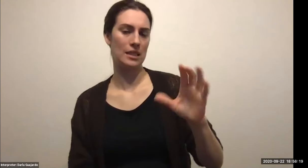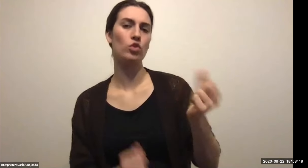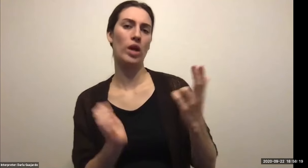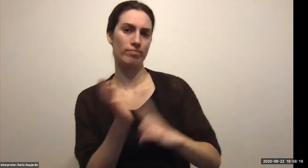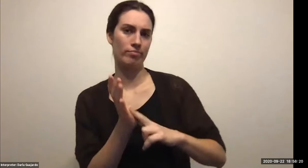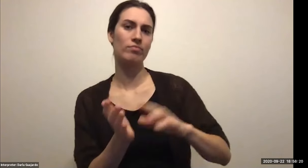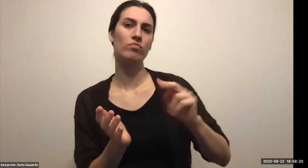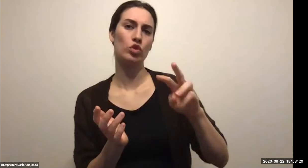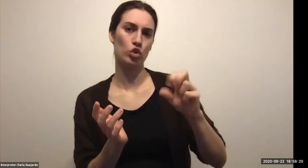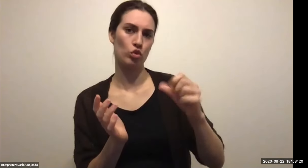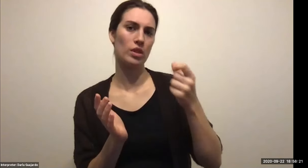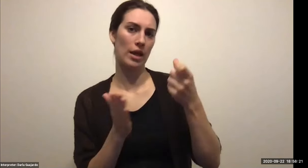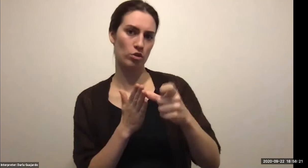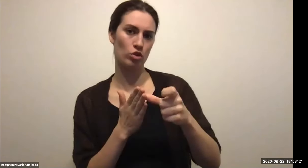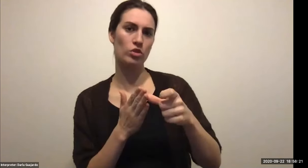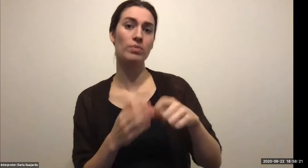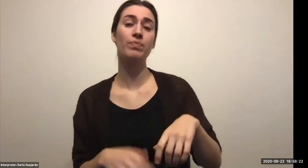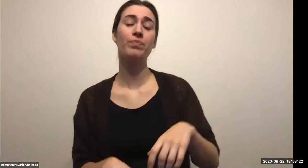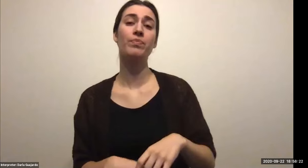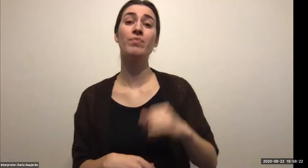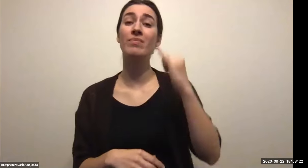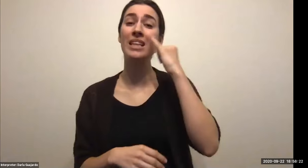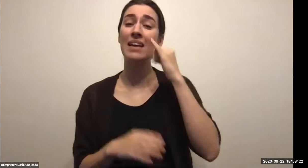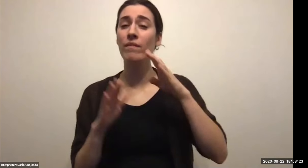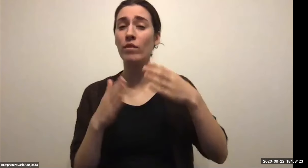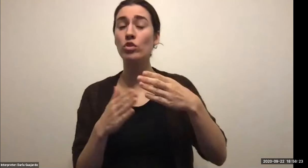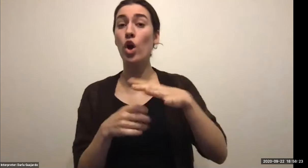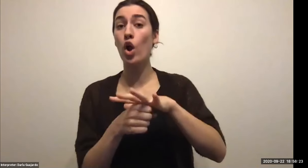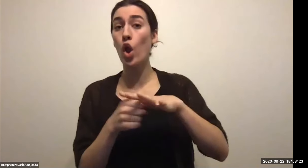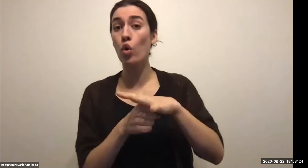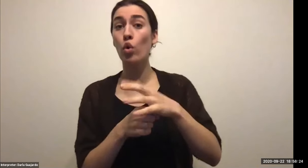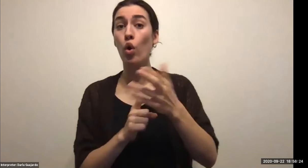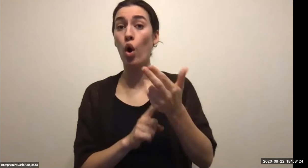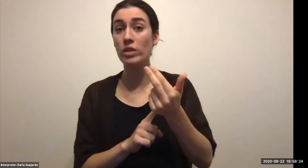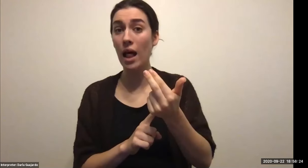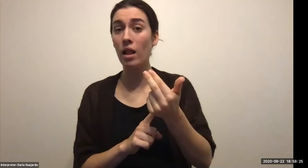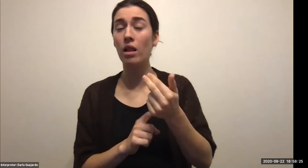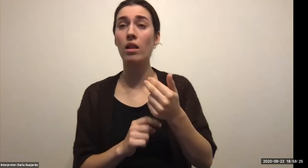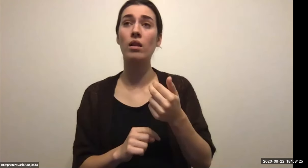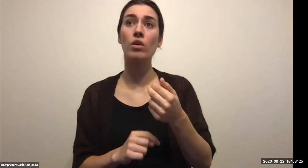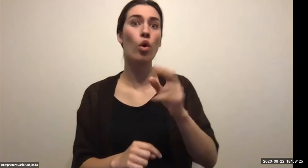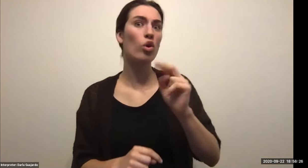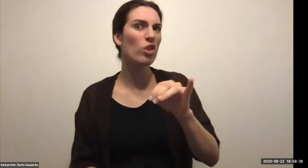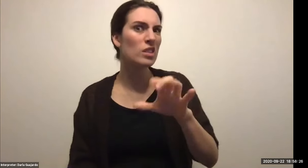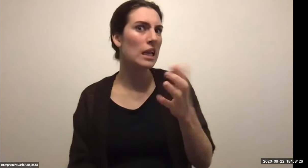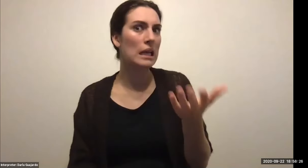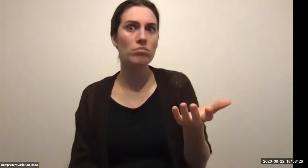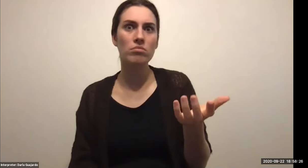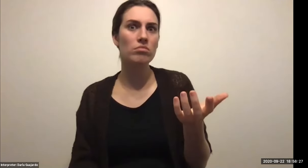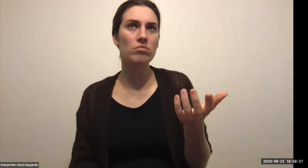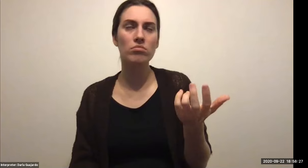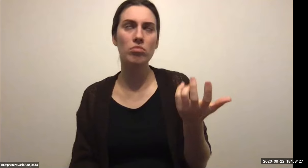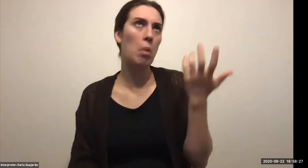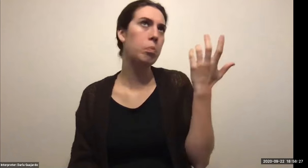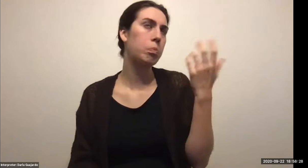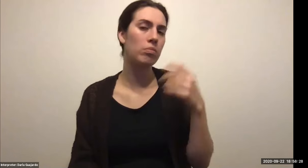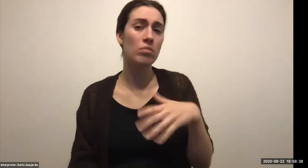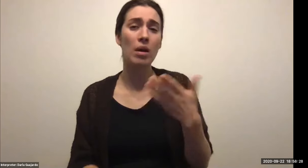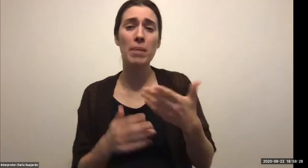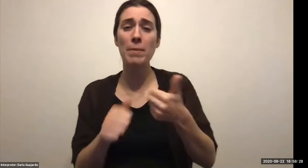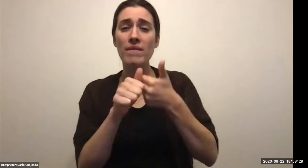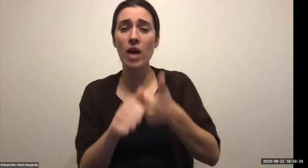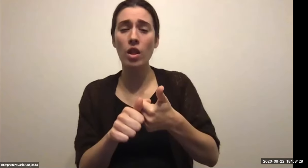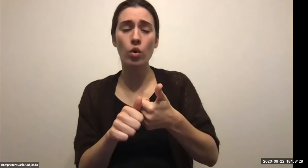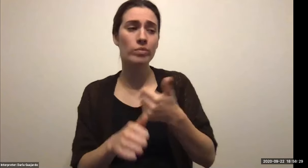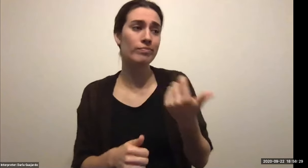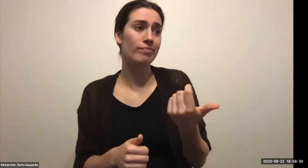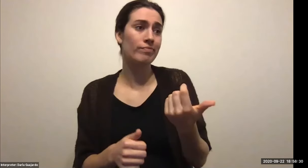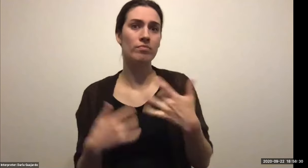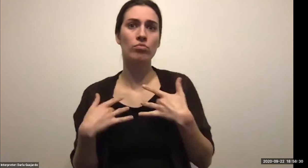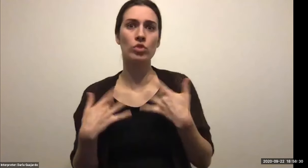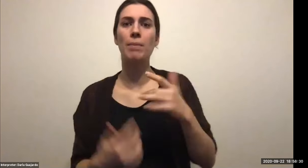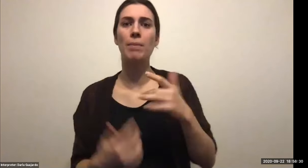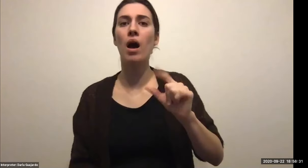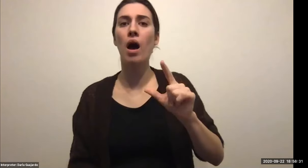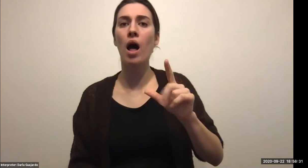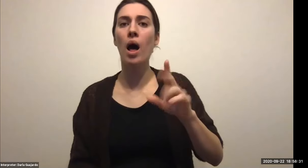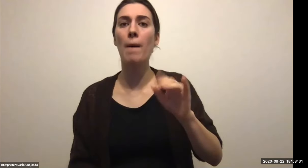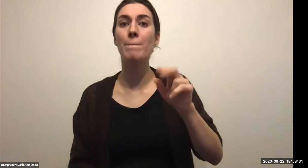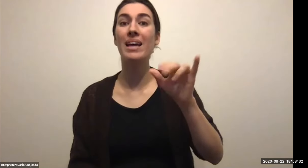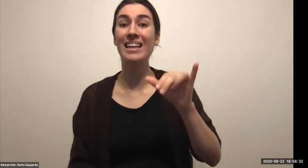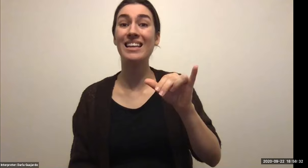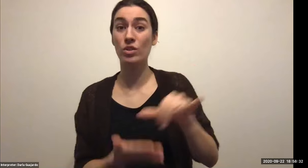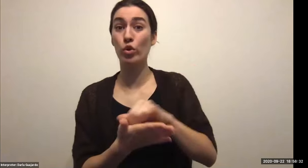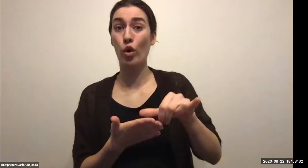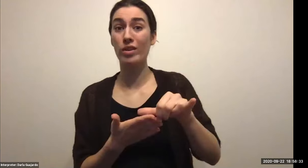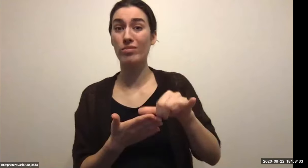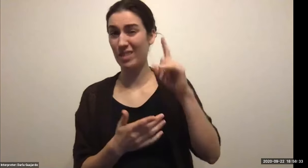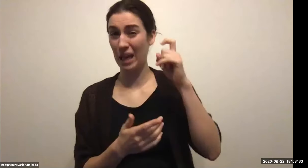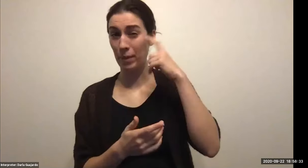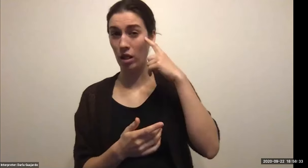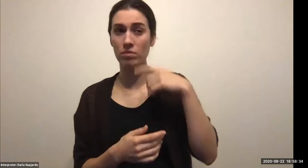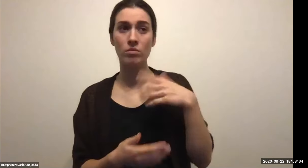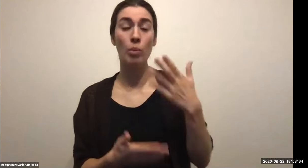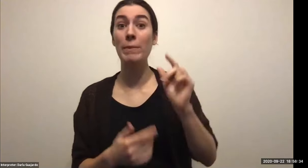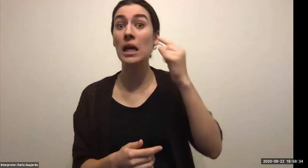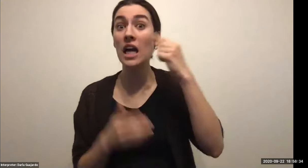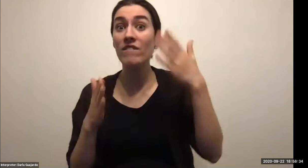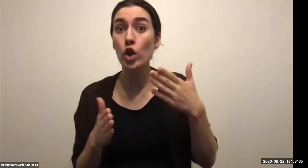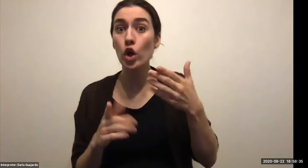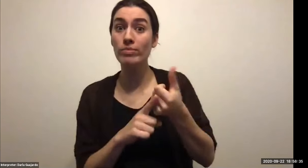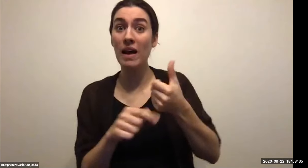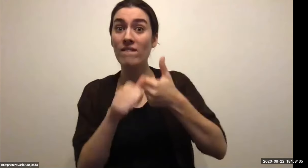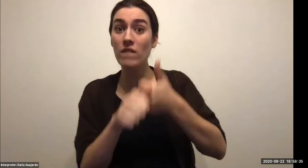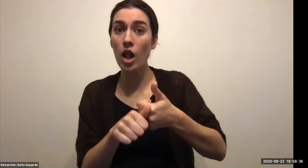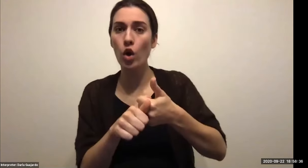Keith Wolling: This is how tough it is. So it's up to what hotel companies, how much their leverage what their mortgages may be and what they've dealing with, but that comes out. I will tell you that through the Gulf Coast this through the course of the summer, any, any